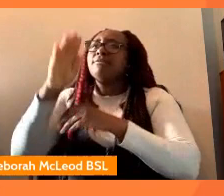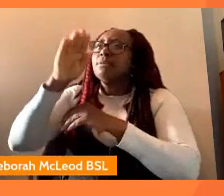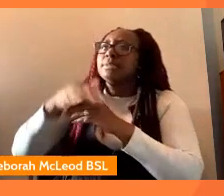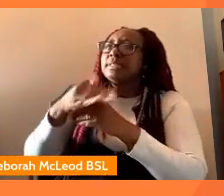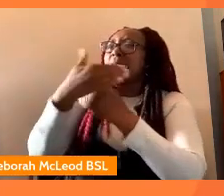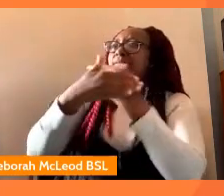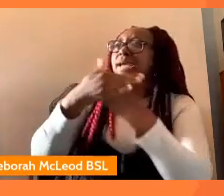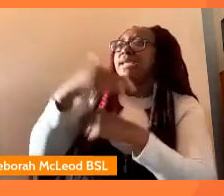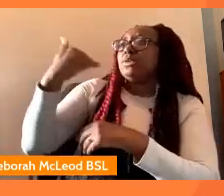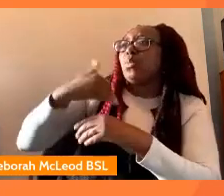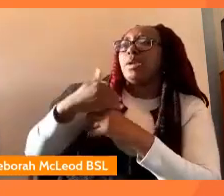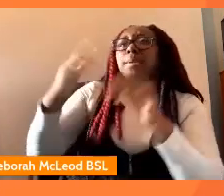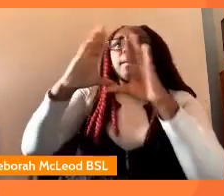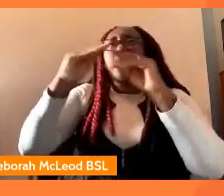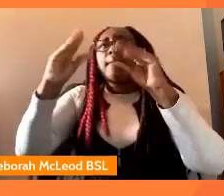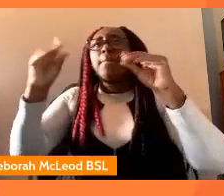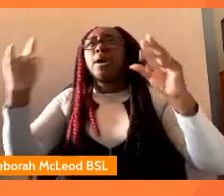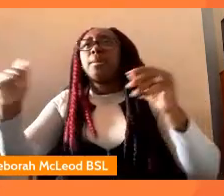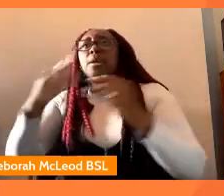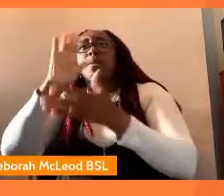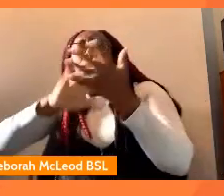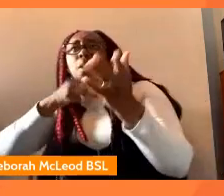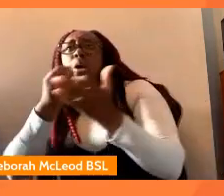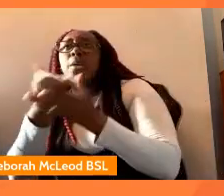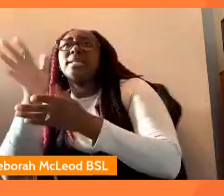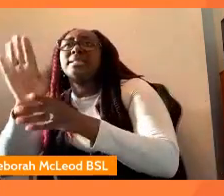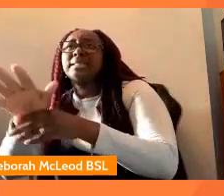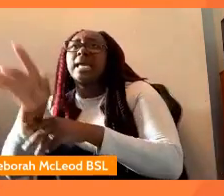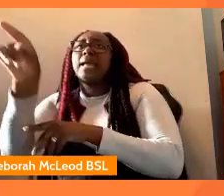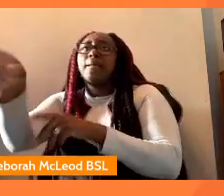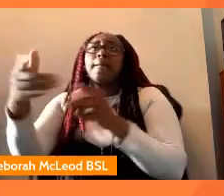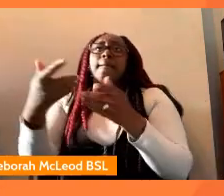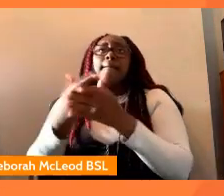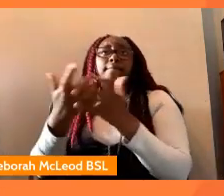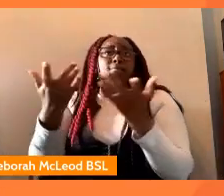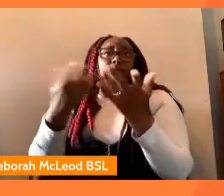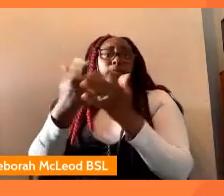Birmingham's very own poet laureate, Jasmine Gardosi, who had conversations